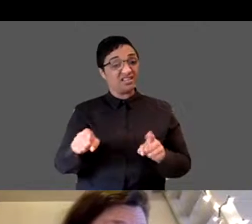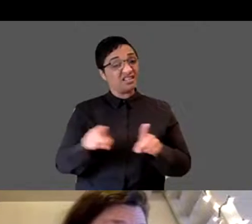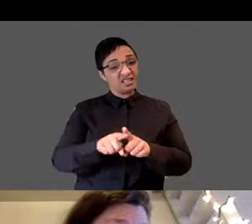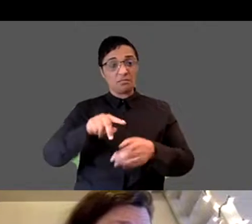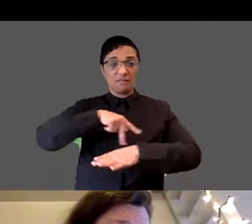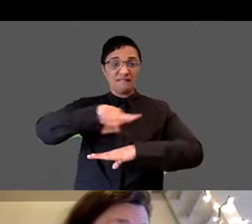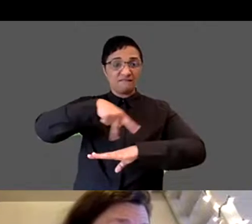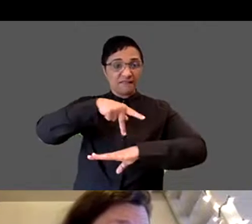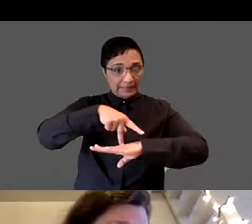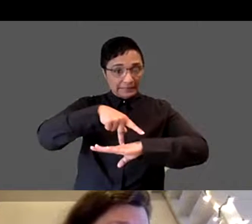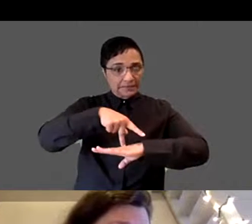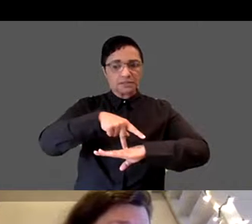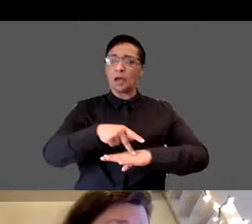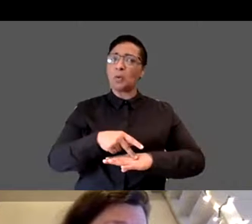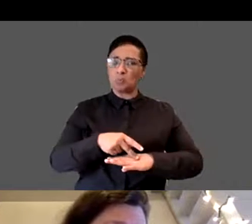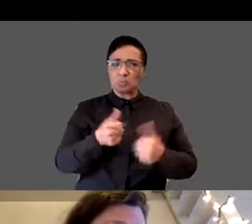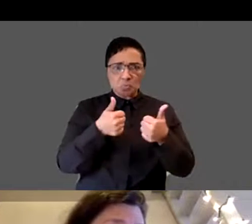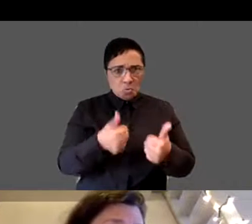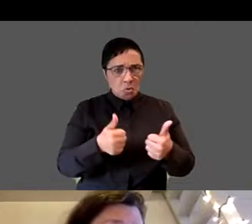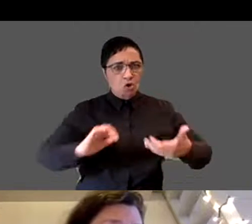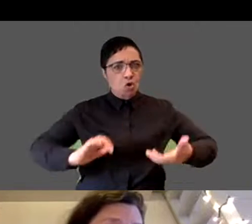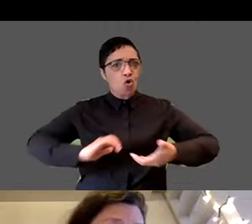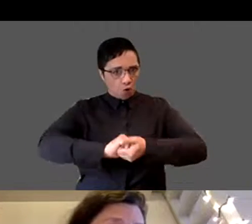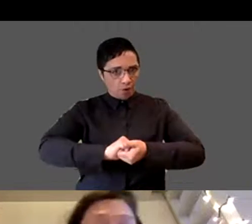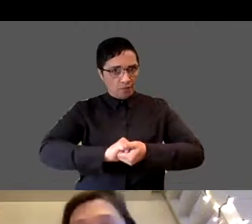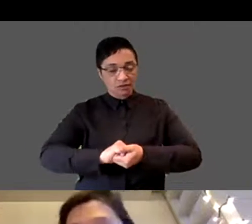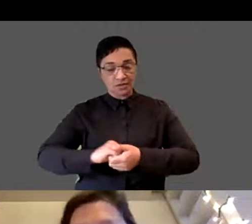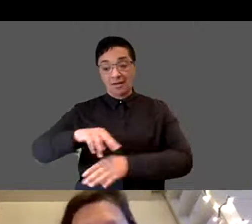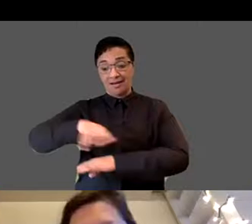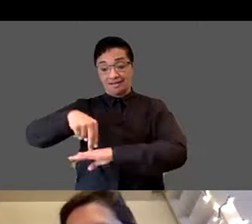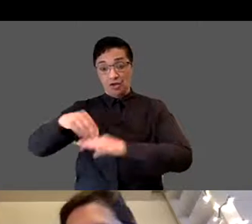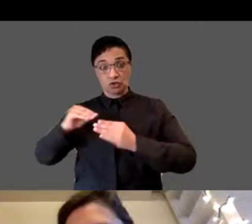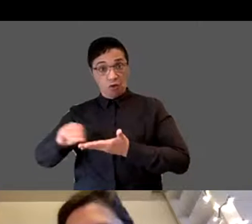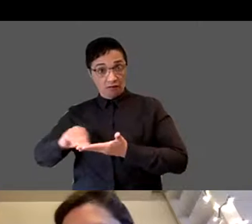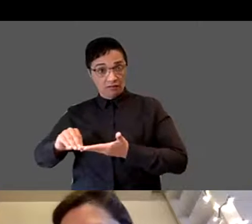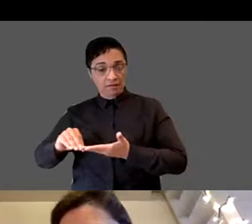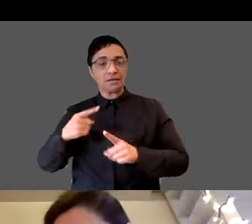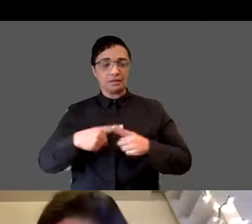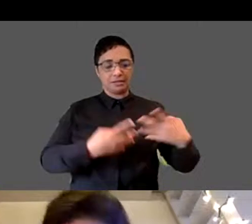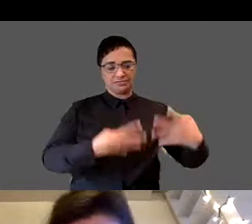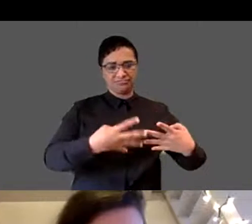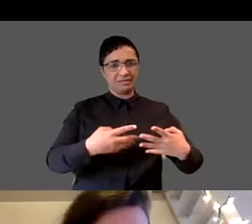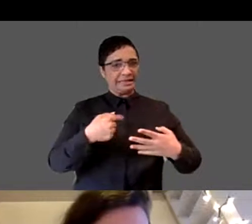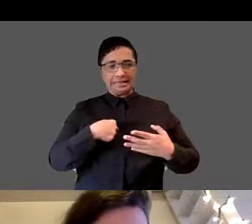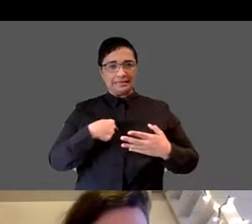We actually have a report which I can't access in the chat box, sorry, but I will share it